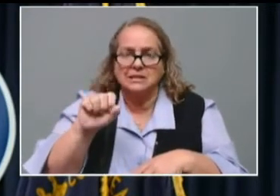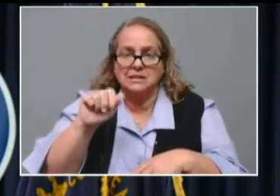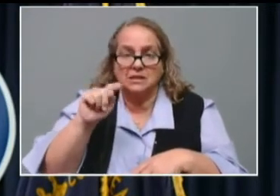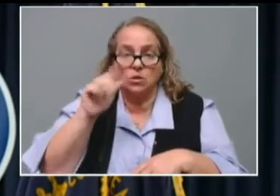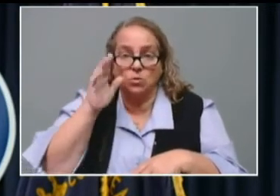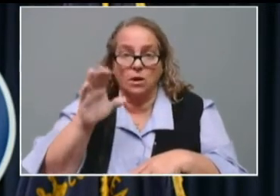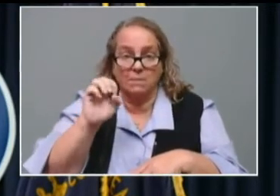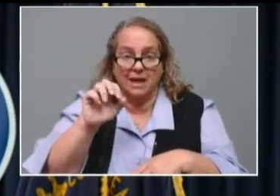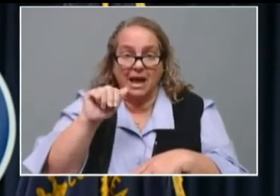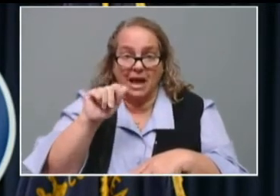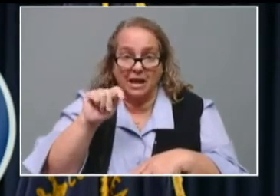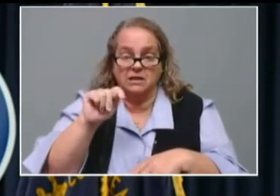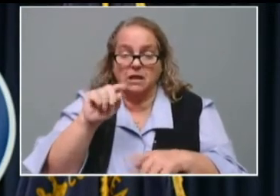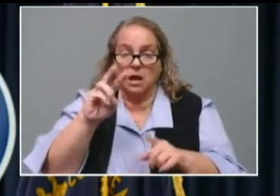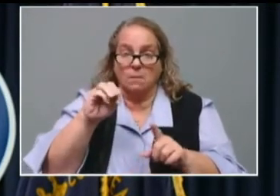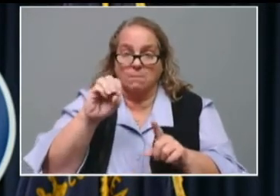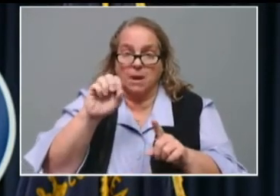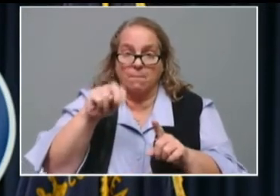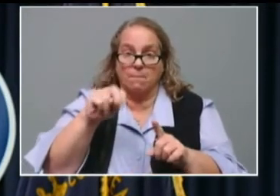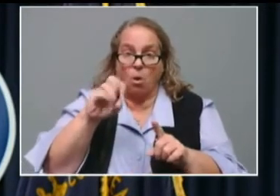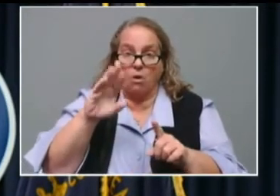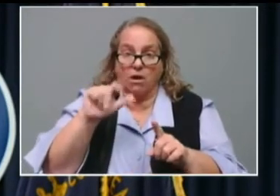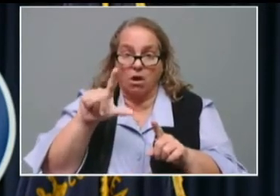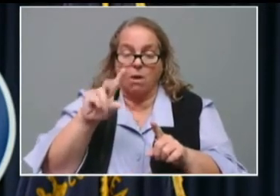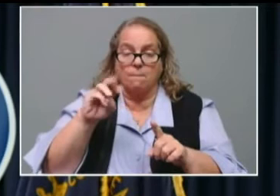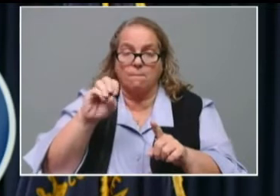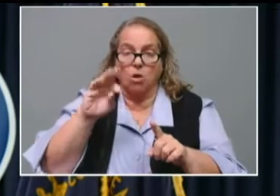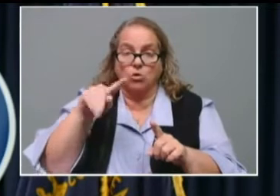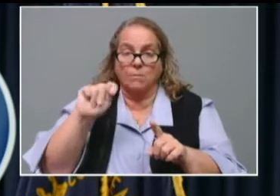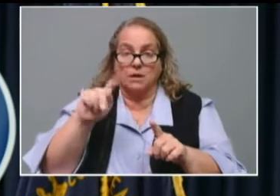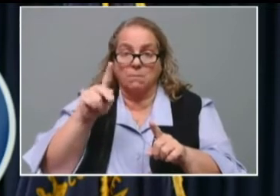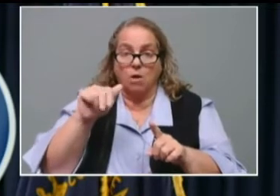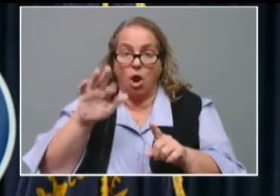park on the state capitol grounds When you're driving up at the capitol, it is